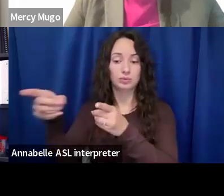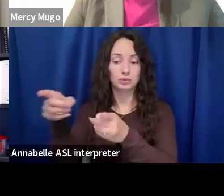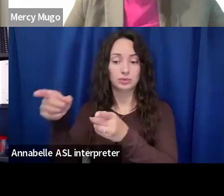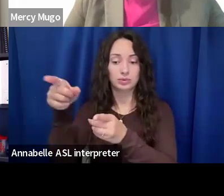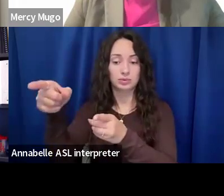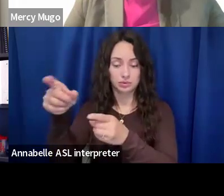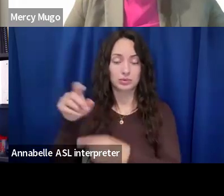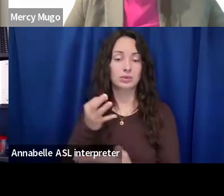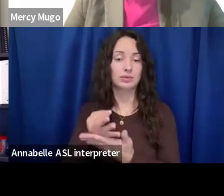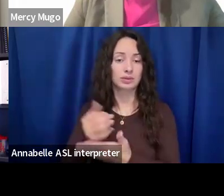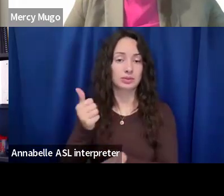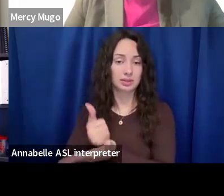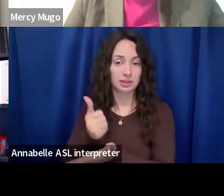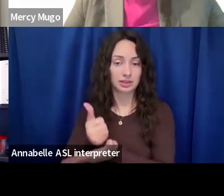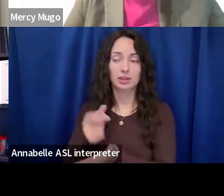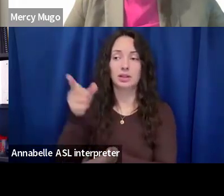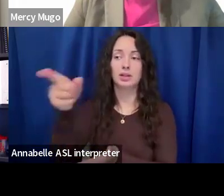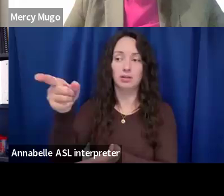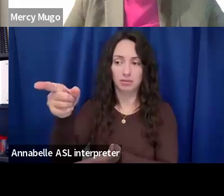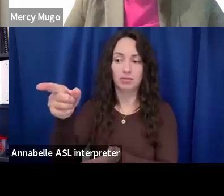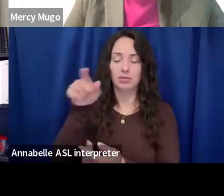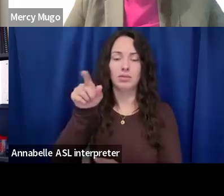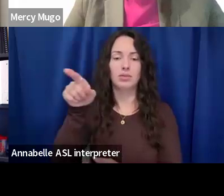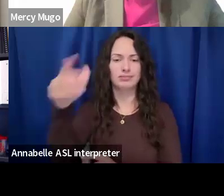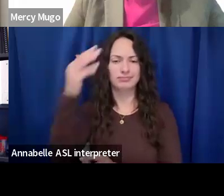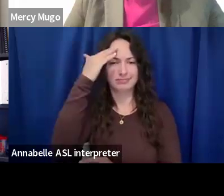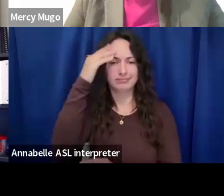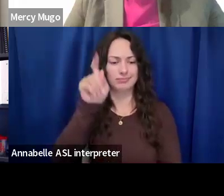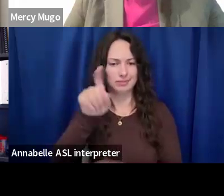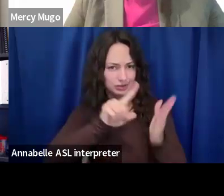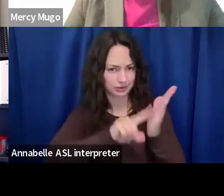the scholarships and we have to check that. So you have to keep that in mind